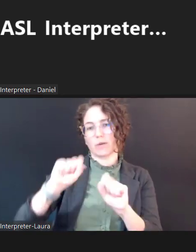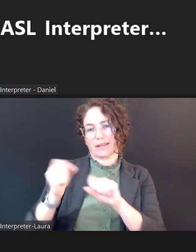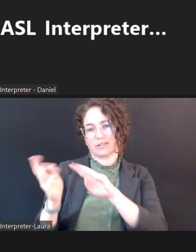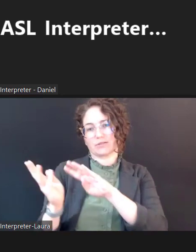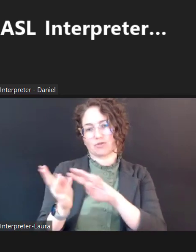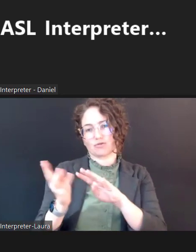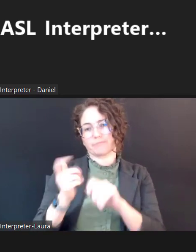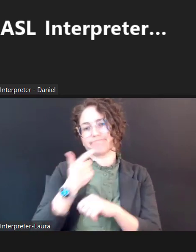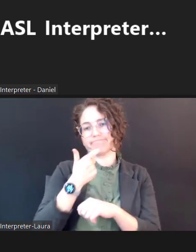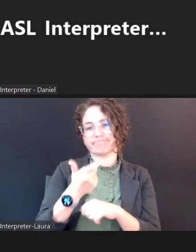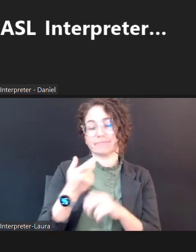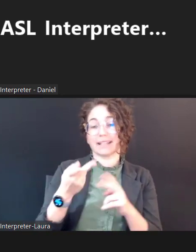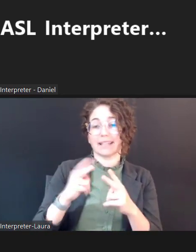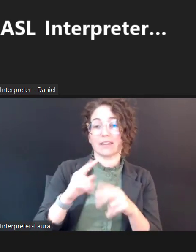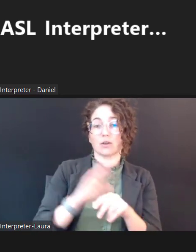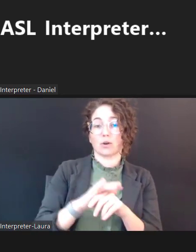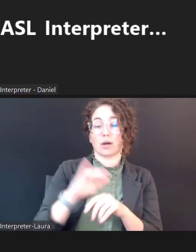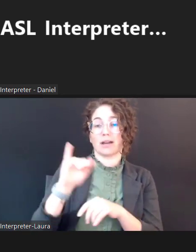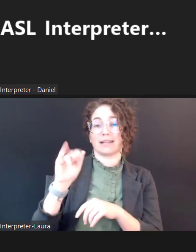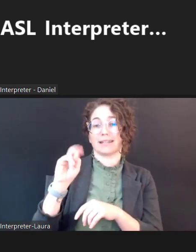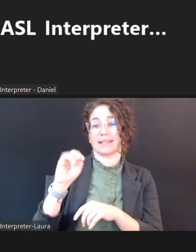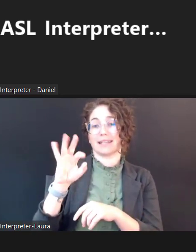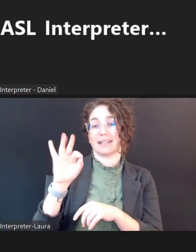infanthearing.org or kidshearing.org, so if anything